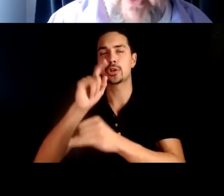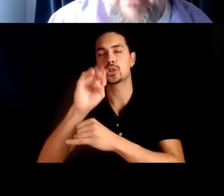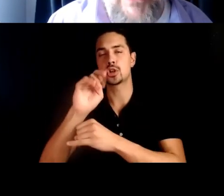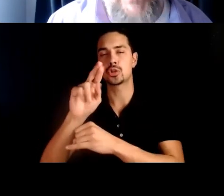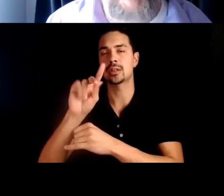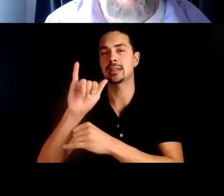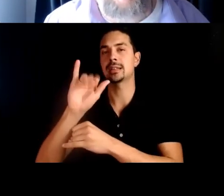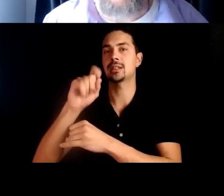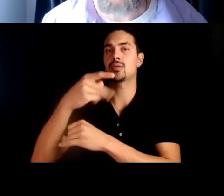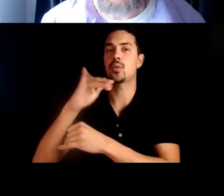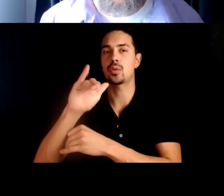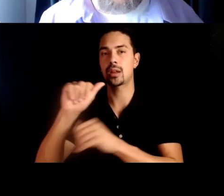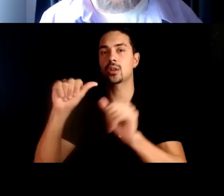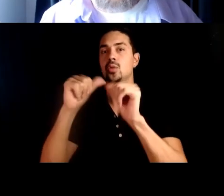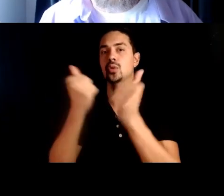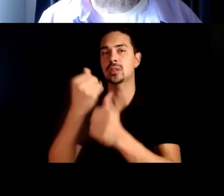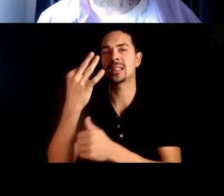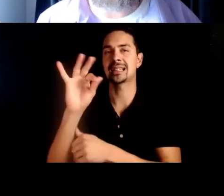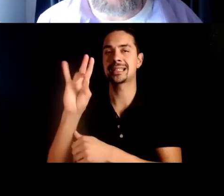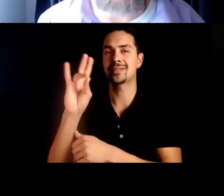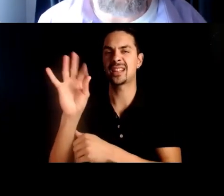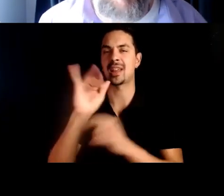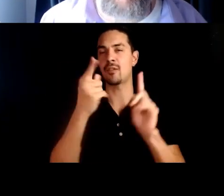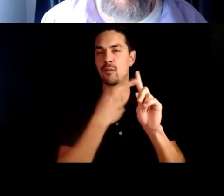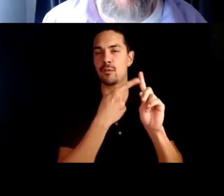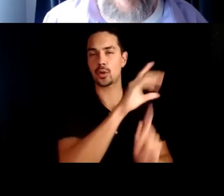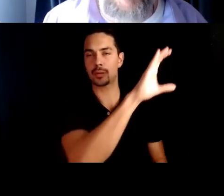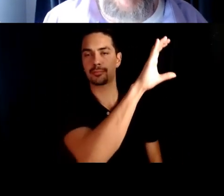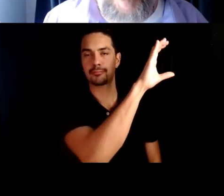So Harry Benjamin's goal was to protect both providers